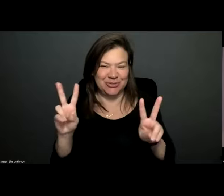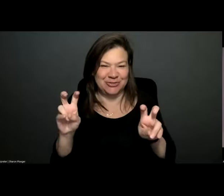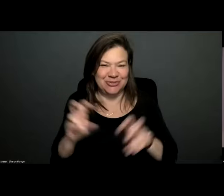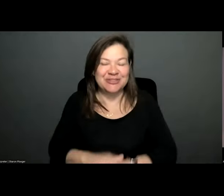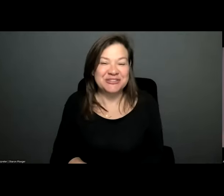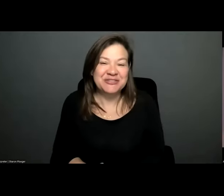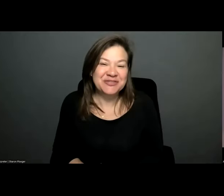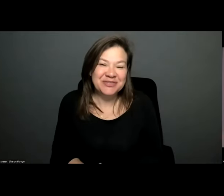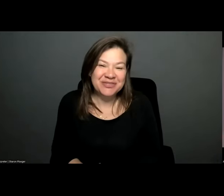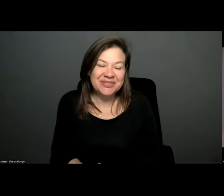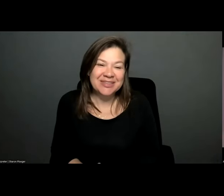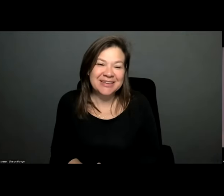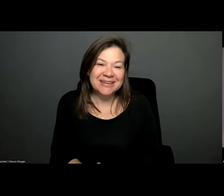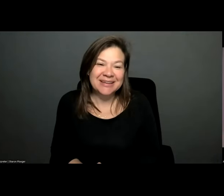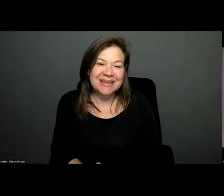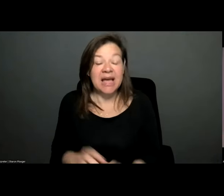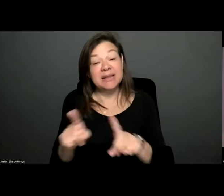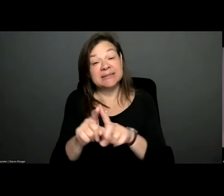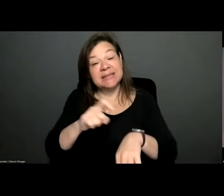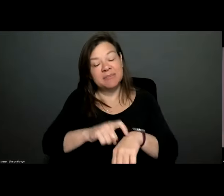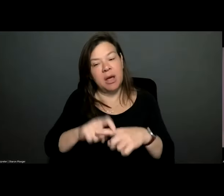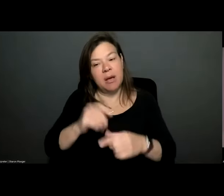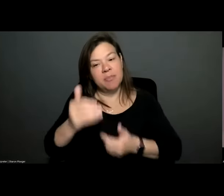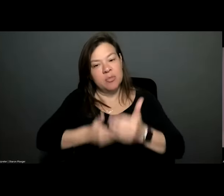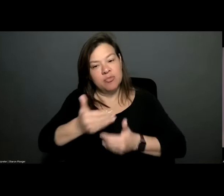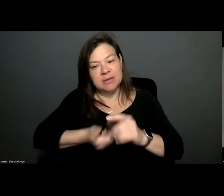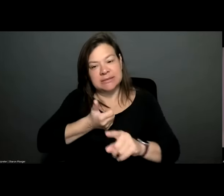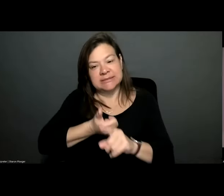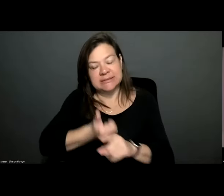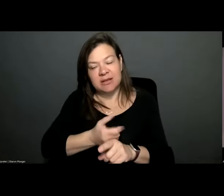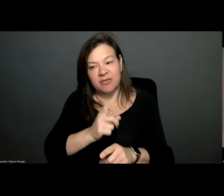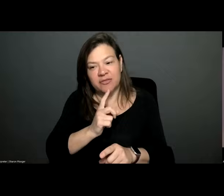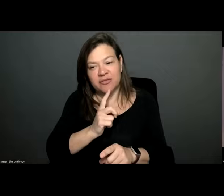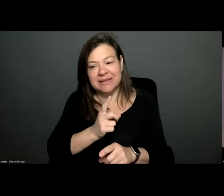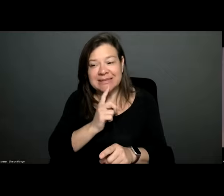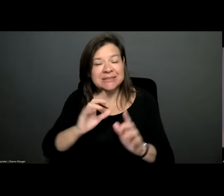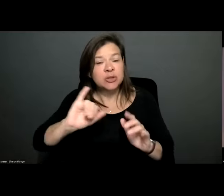And at the same time, that process itself is joyful